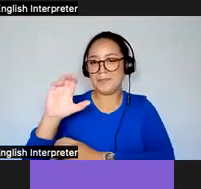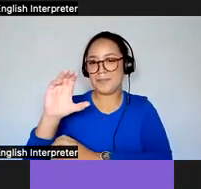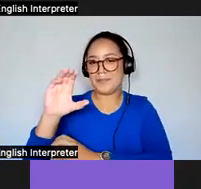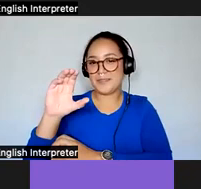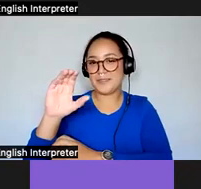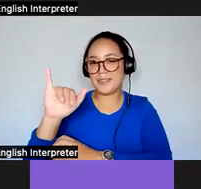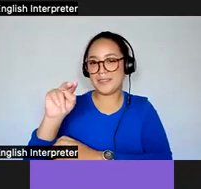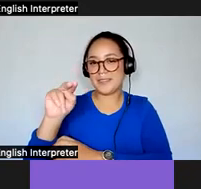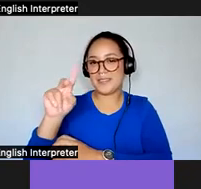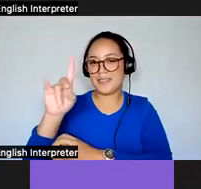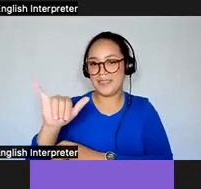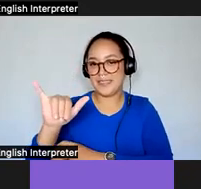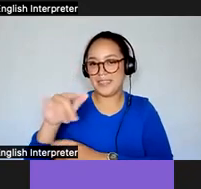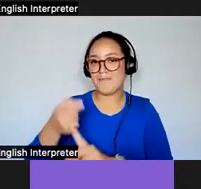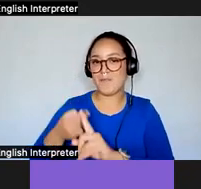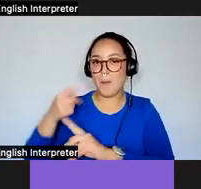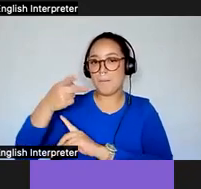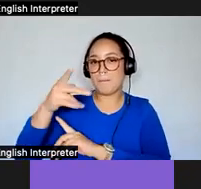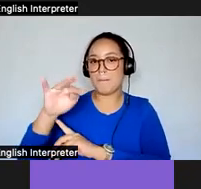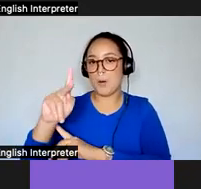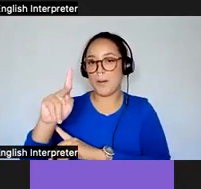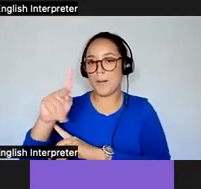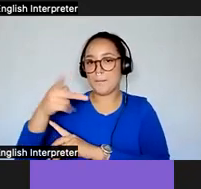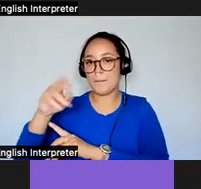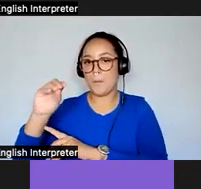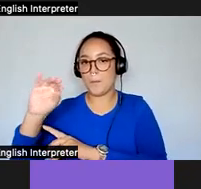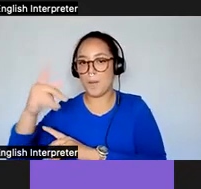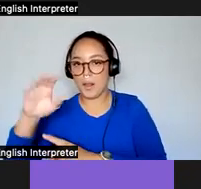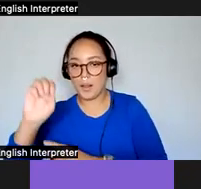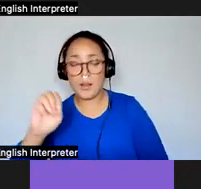But it's just to say that the foundation partners every year with our community, partner, Park